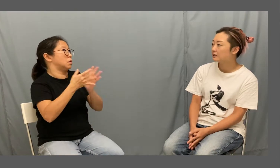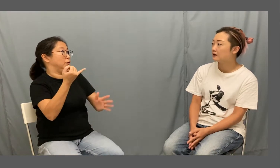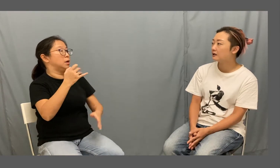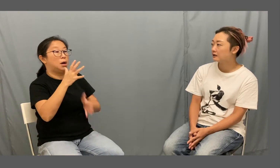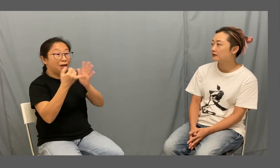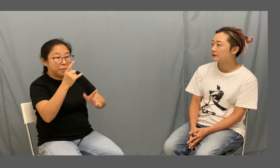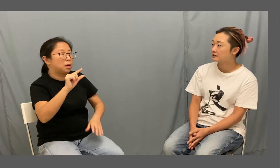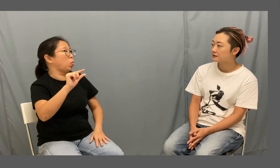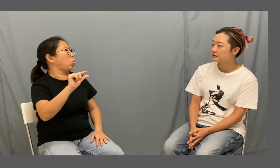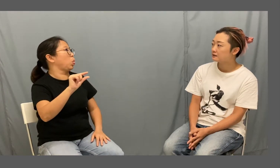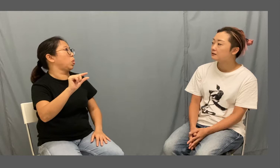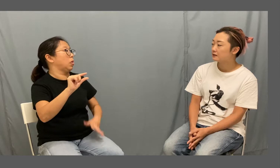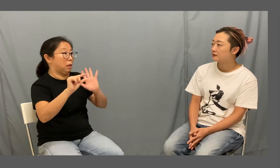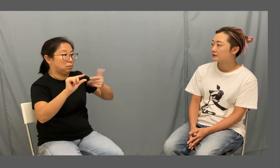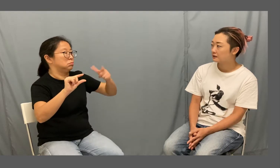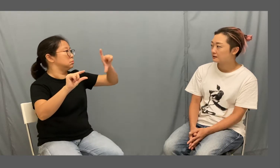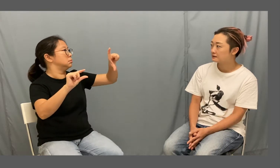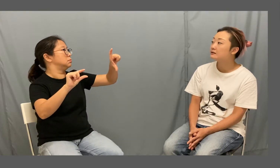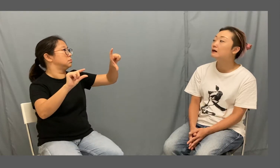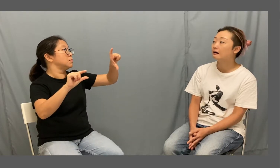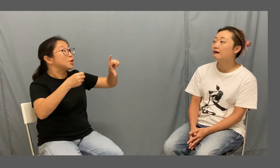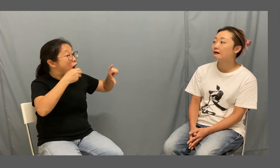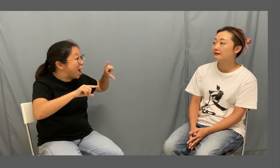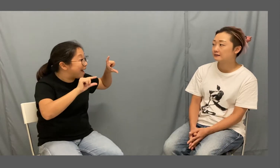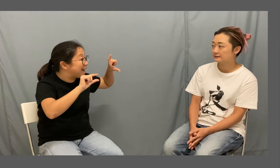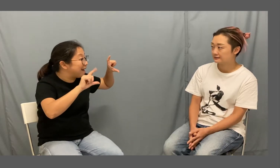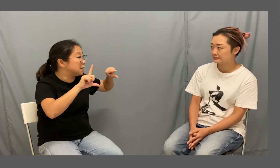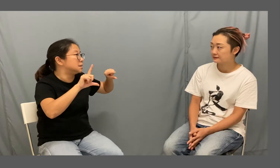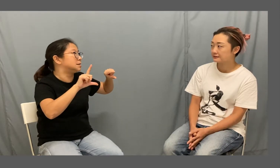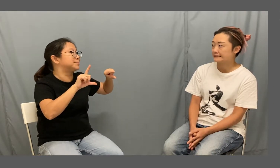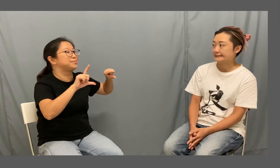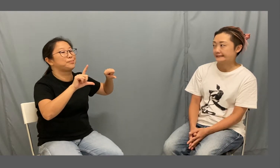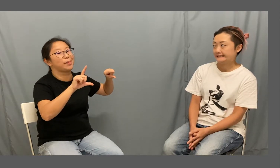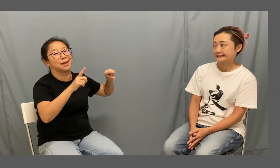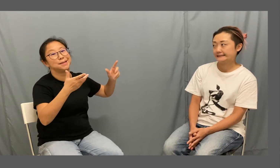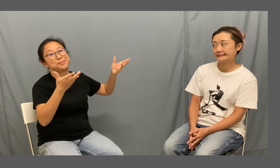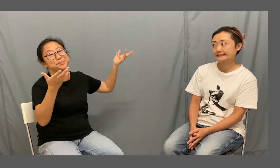But bad interpreters are rare in the States We have more bad interpreters than good interpreters in Hong Kong